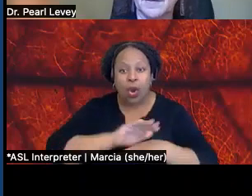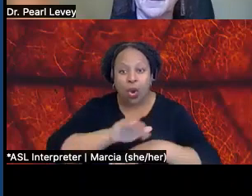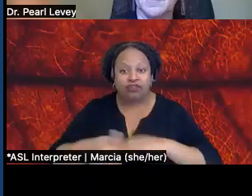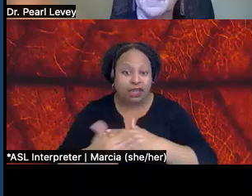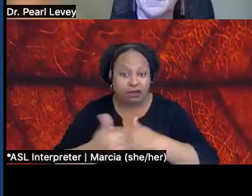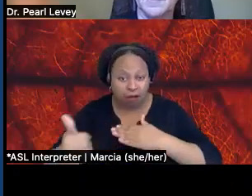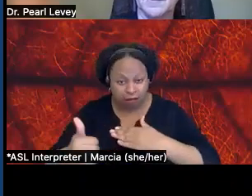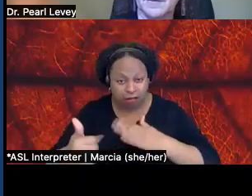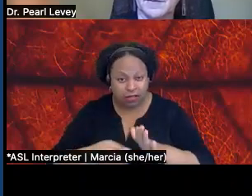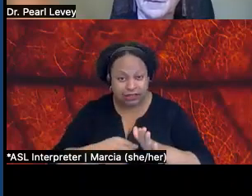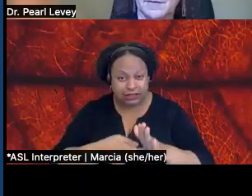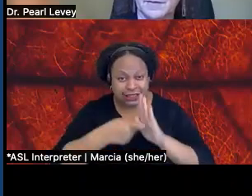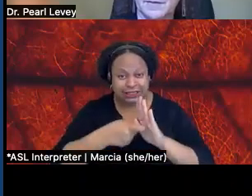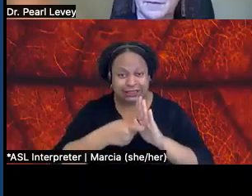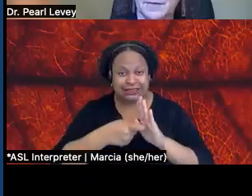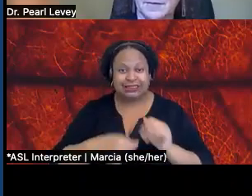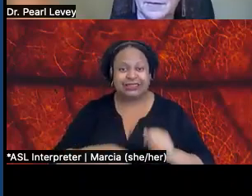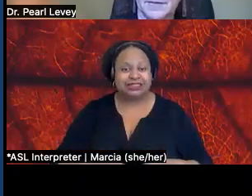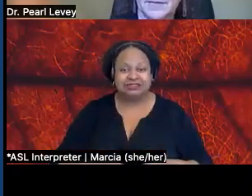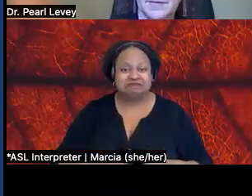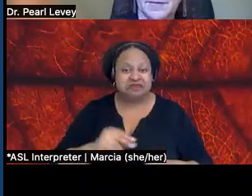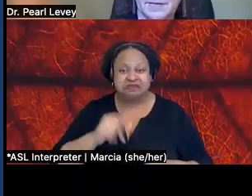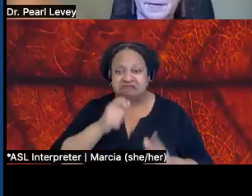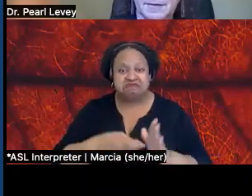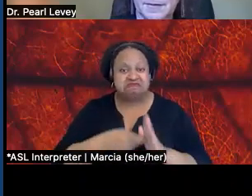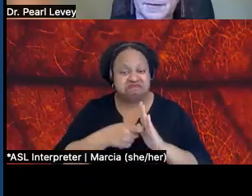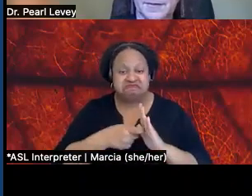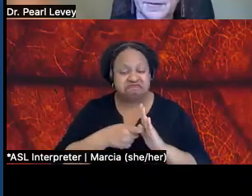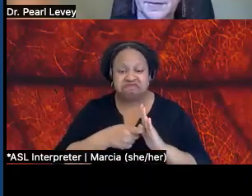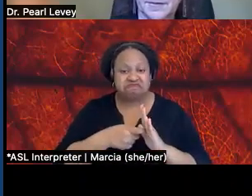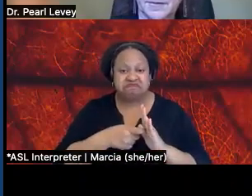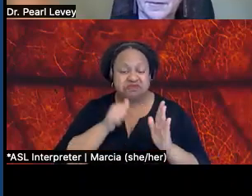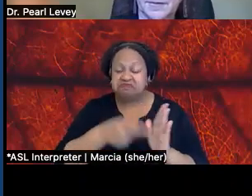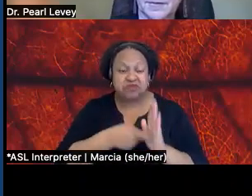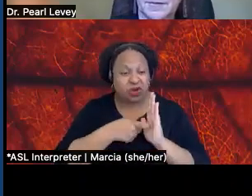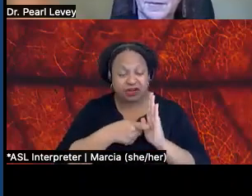Some programs do not have an essential requirement. What do people get out of calling?